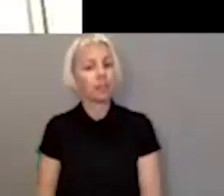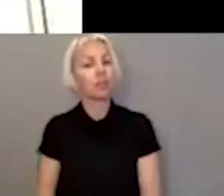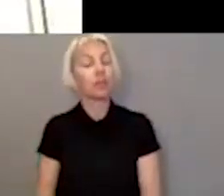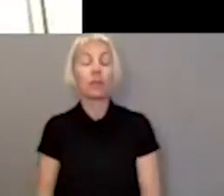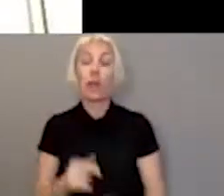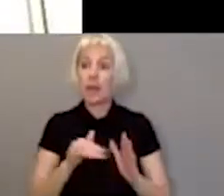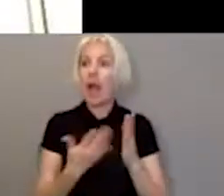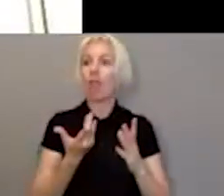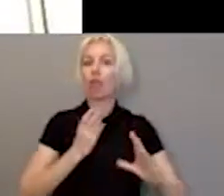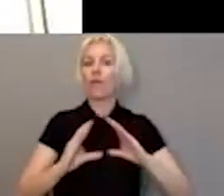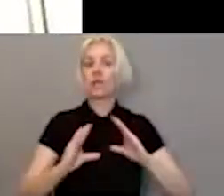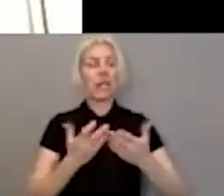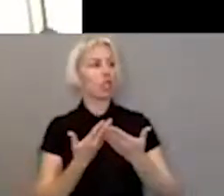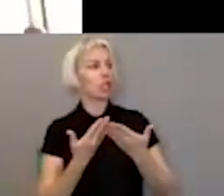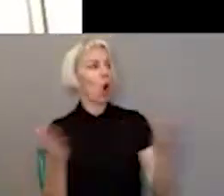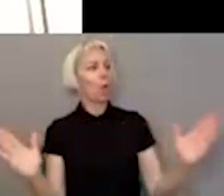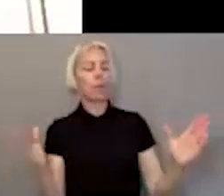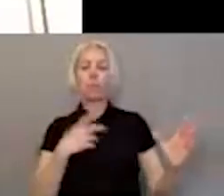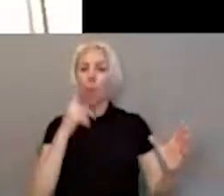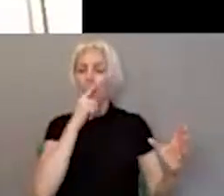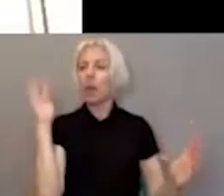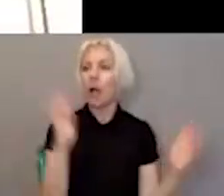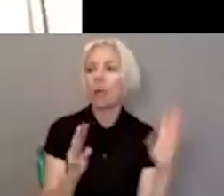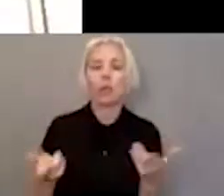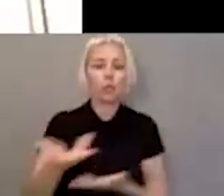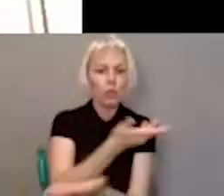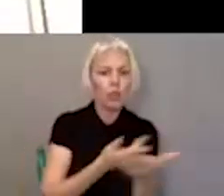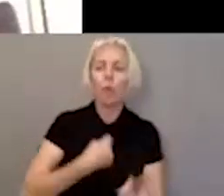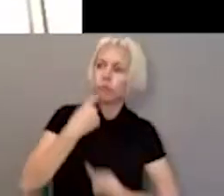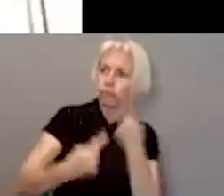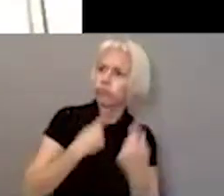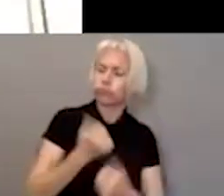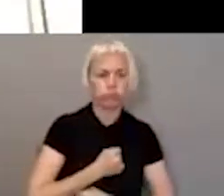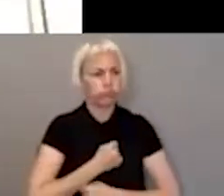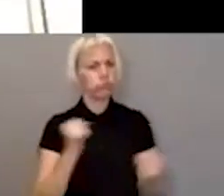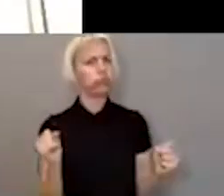this. It is something that needs to stop. It's something that needs to change. And in